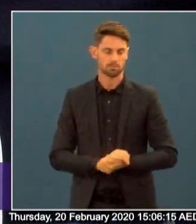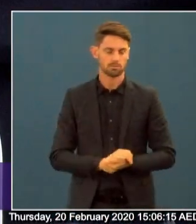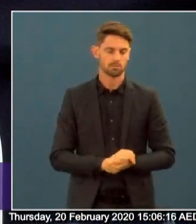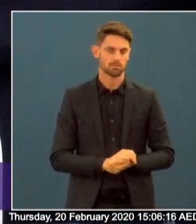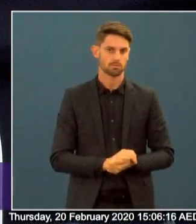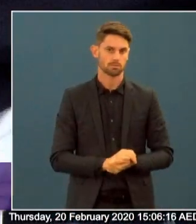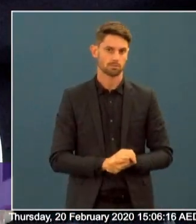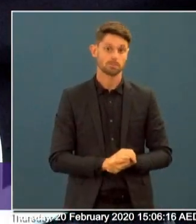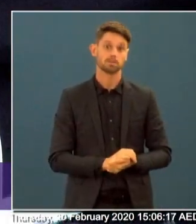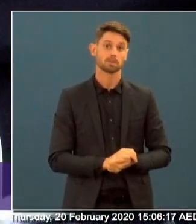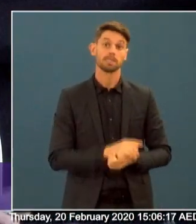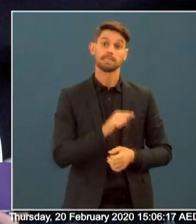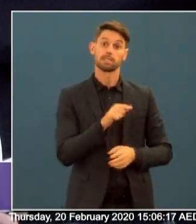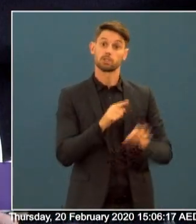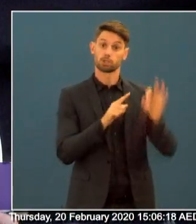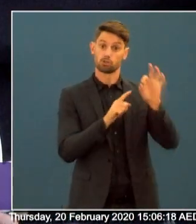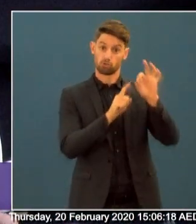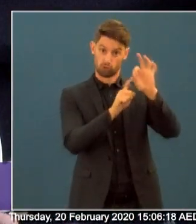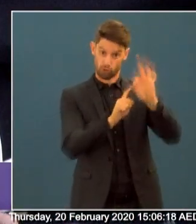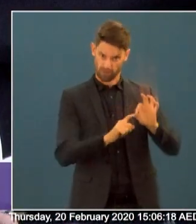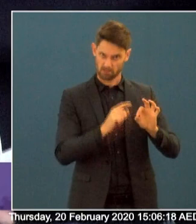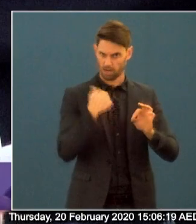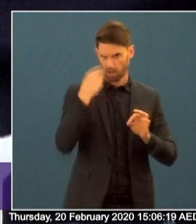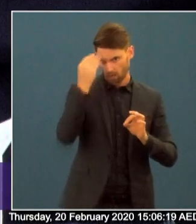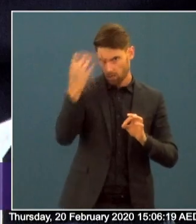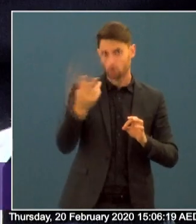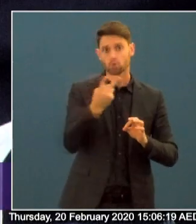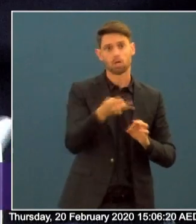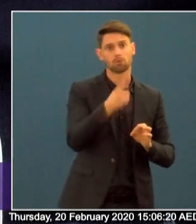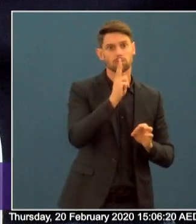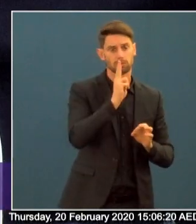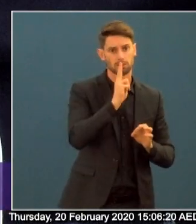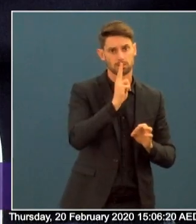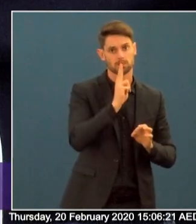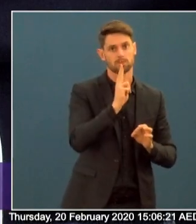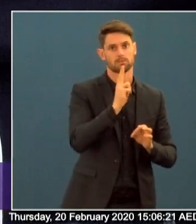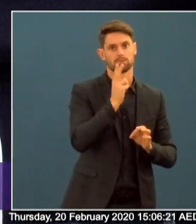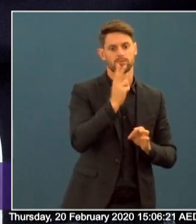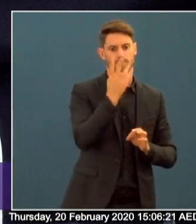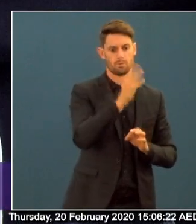In the survey — so there were 2649 public survey responses —